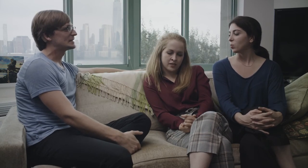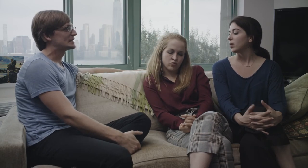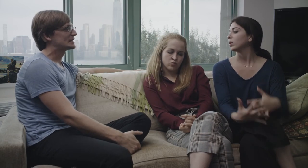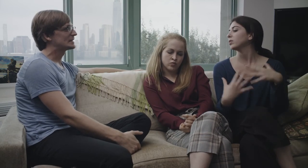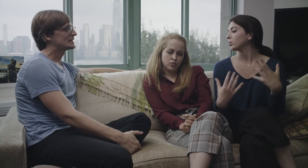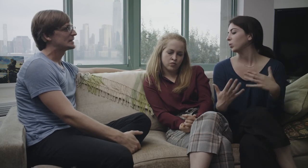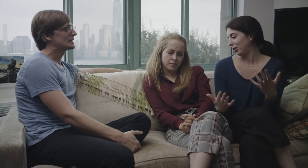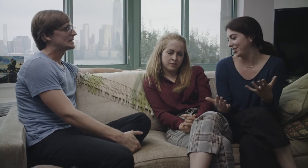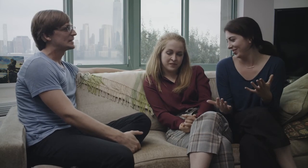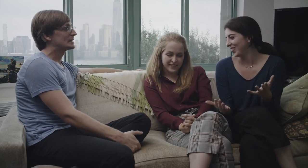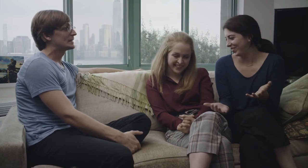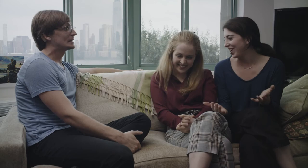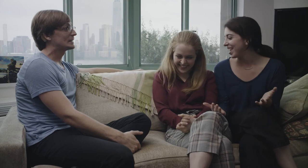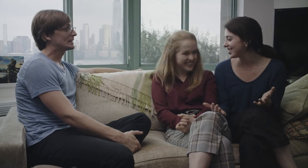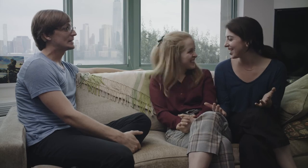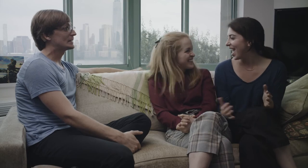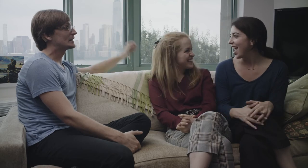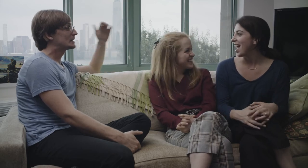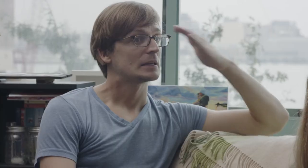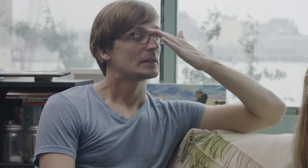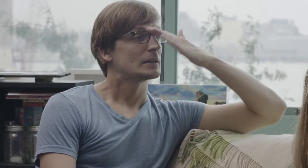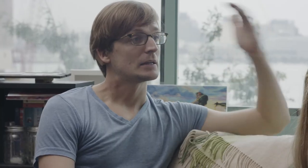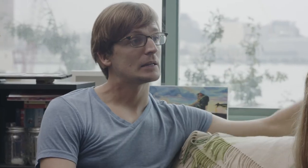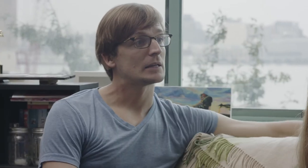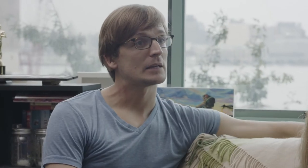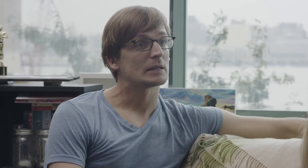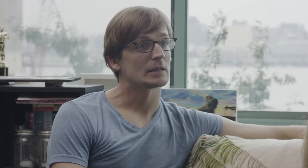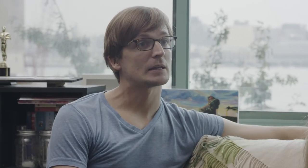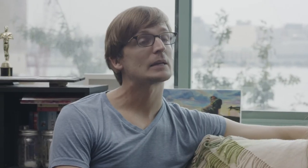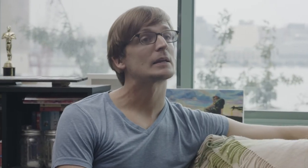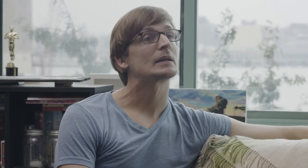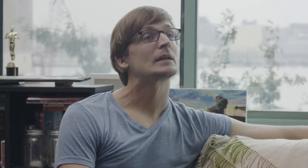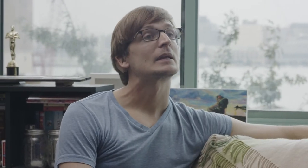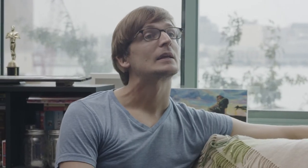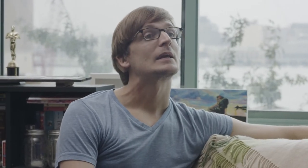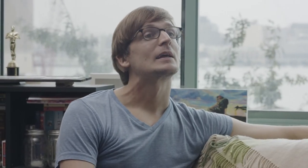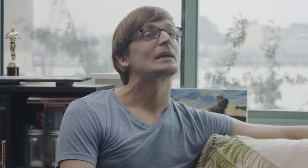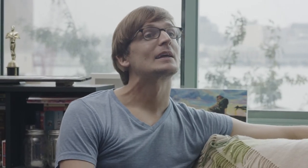a one-word word or phrase. And we'd like you to answer with the first thing you think of.